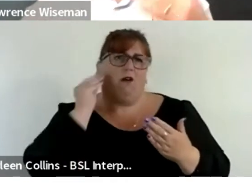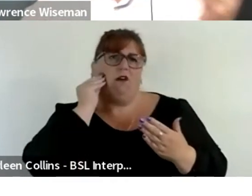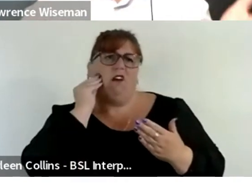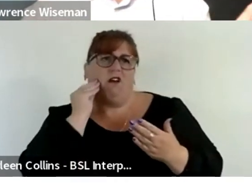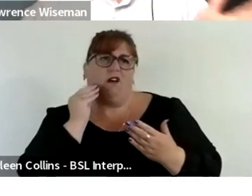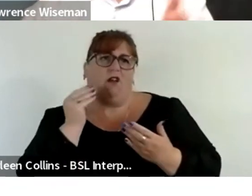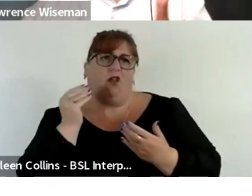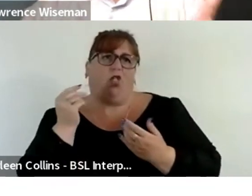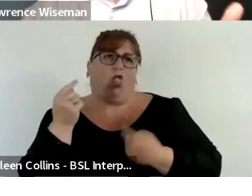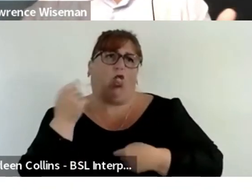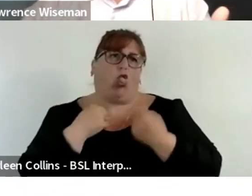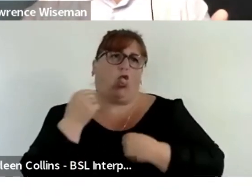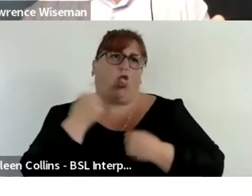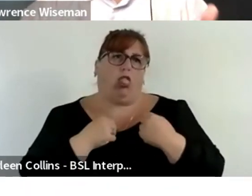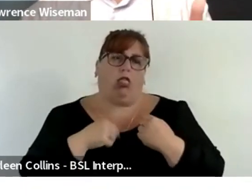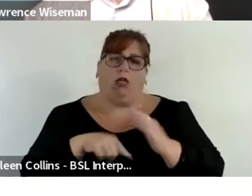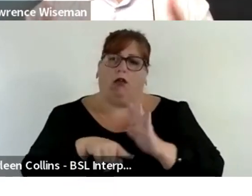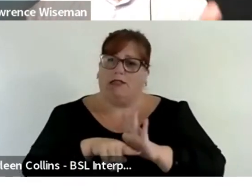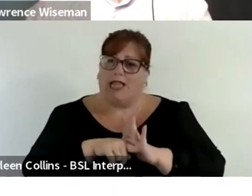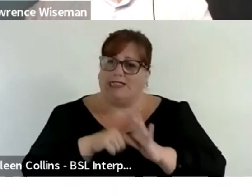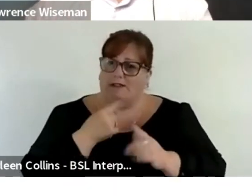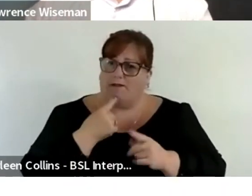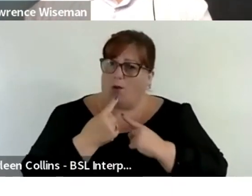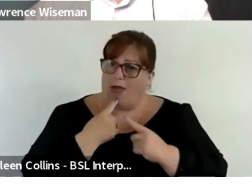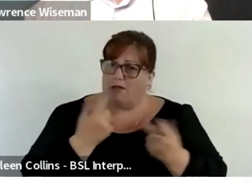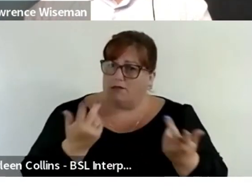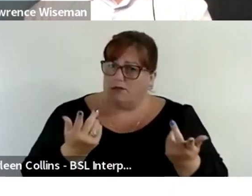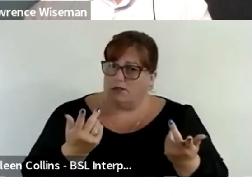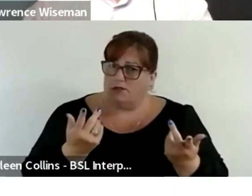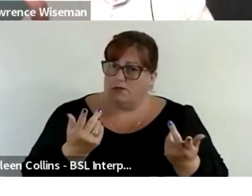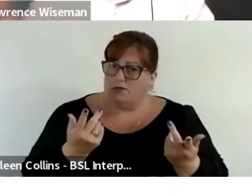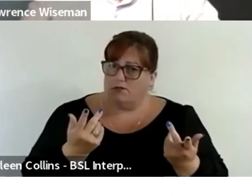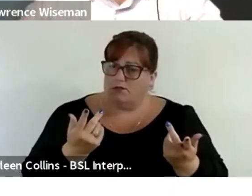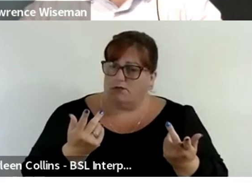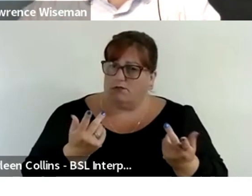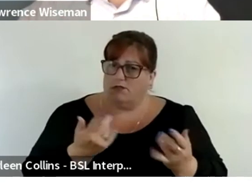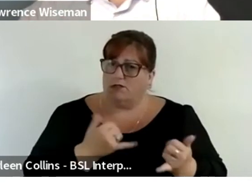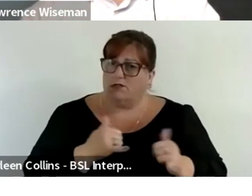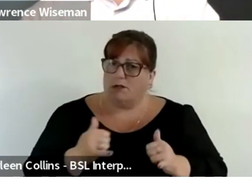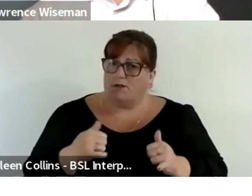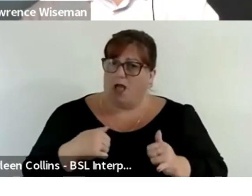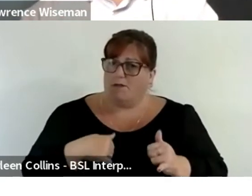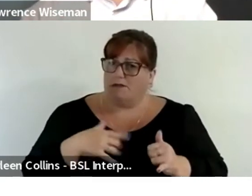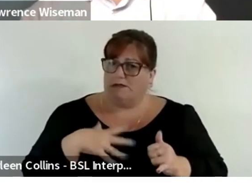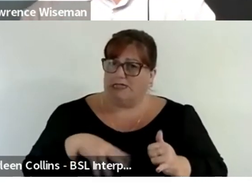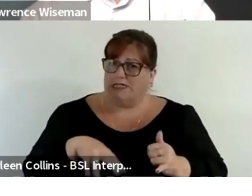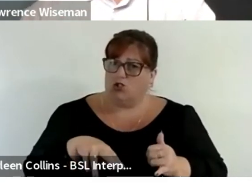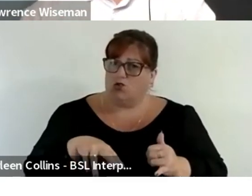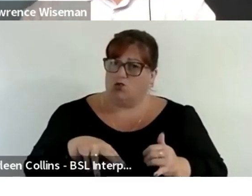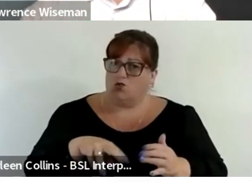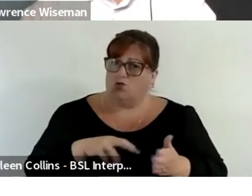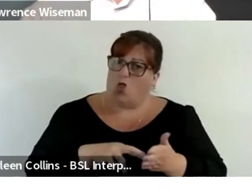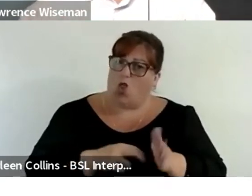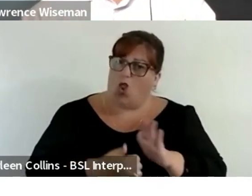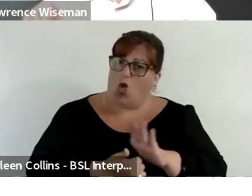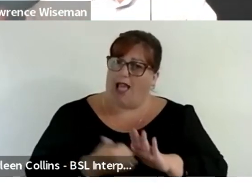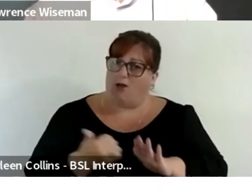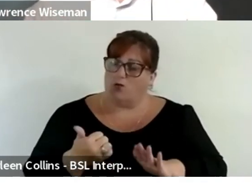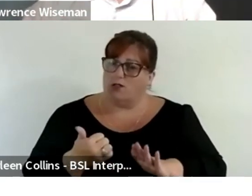that I work or the way that I work or if I say, actually, I'm logging off for a bit. An example yesterday, someone said "can I have ten minutes" I said "I'm